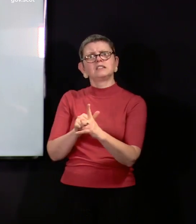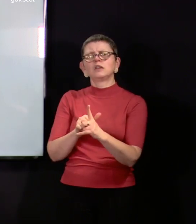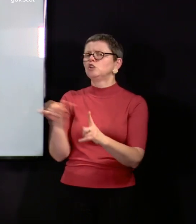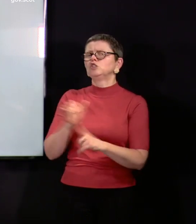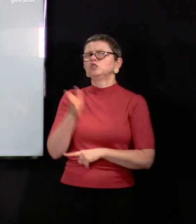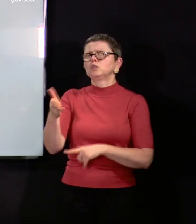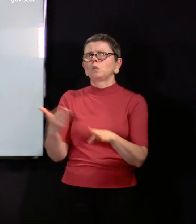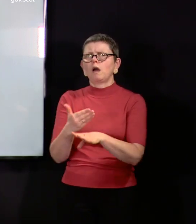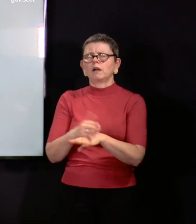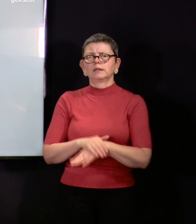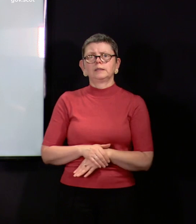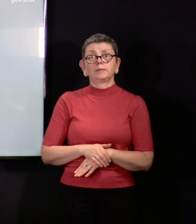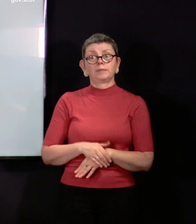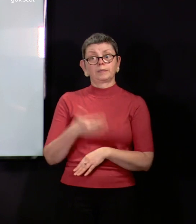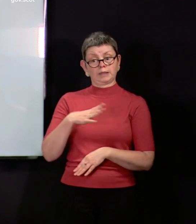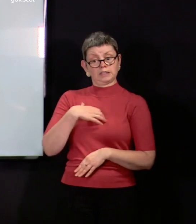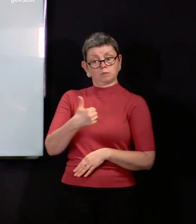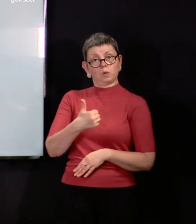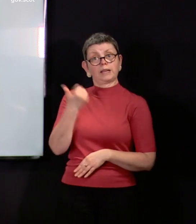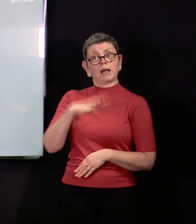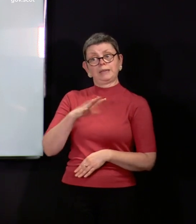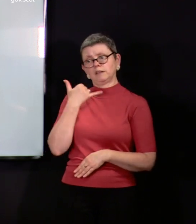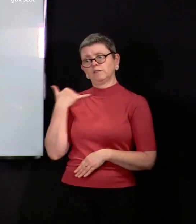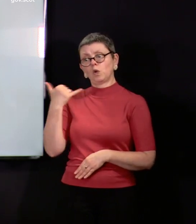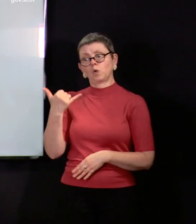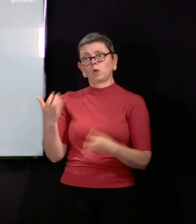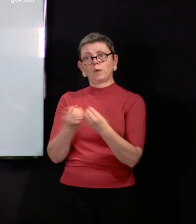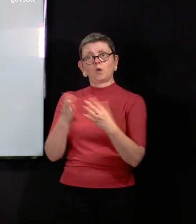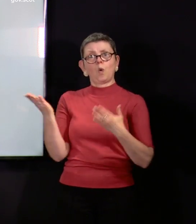health board Chief Executives, and one of the big items we discussed was support for